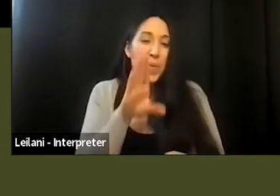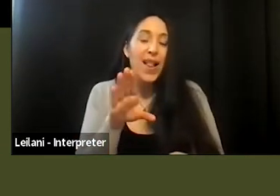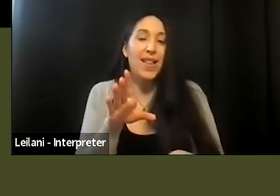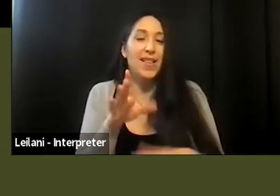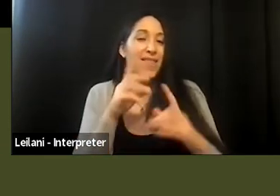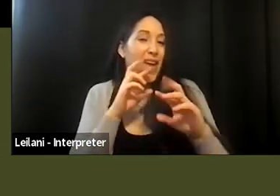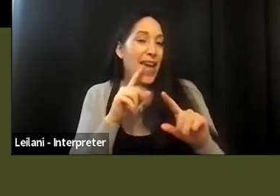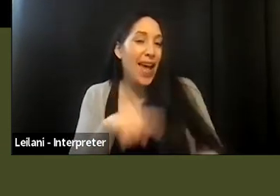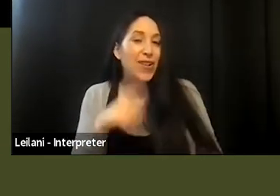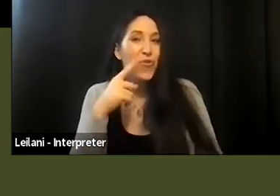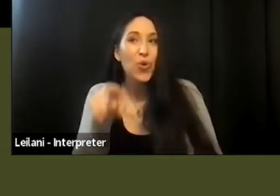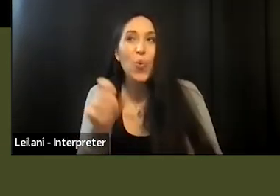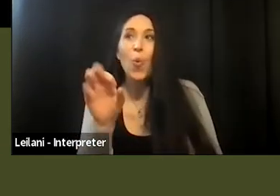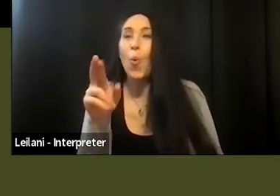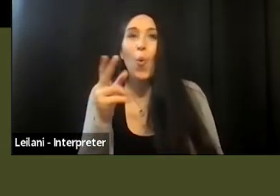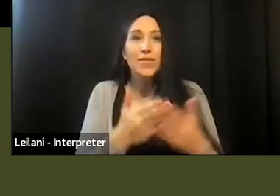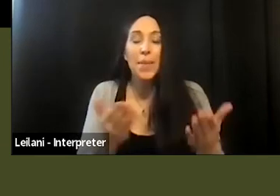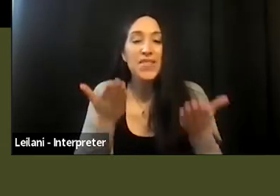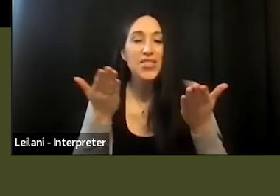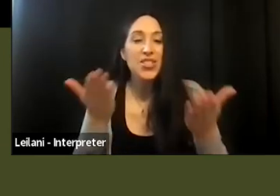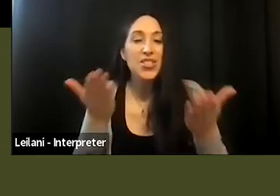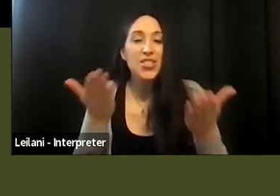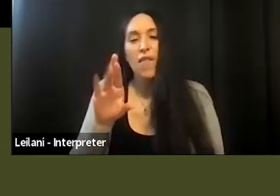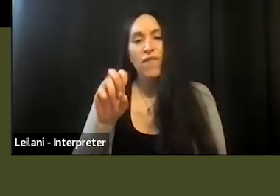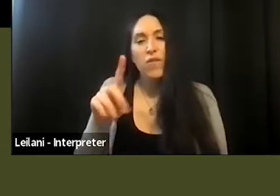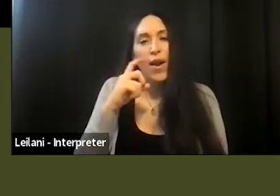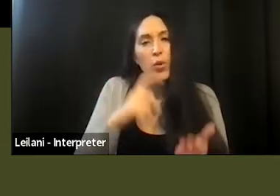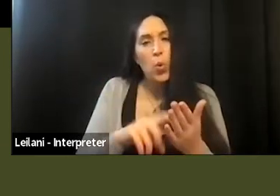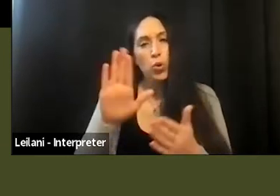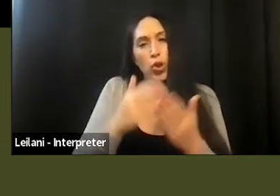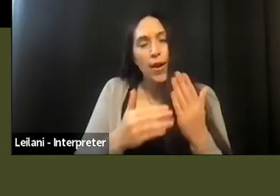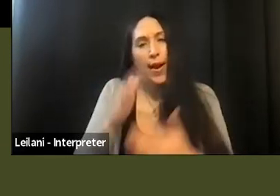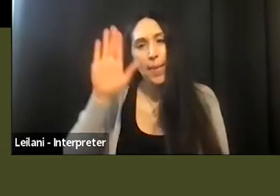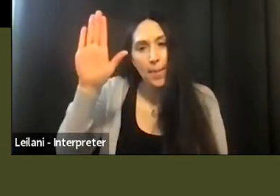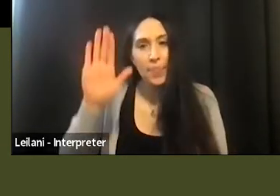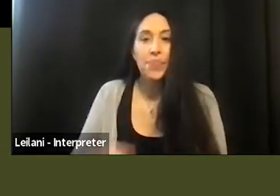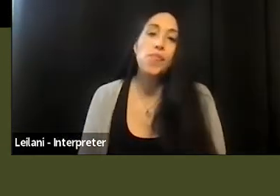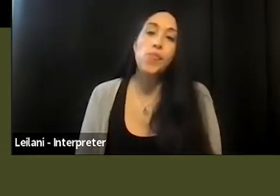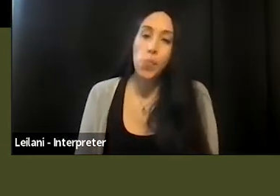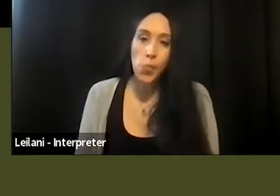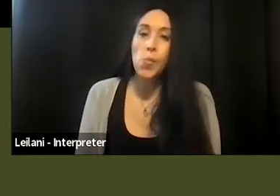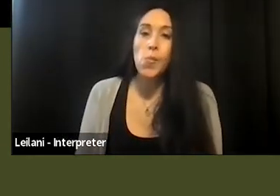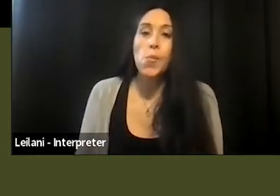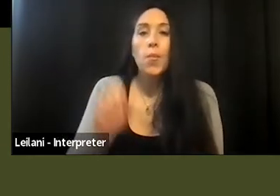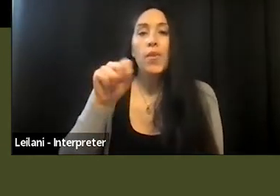or some suggestions. Fred, I saw your hand up also. [Fred] Yes. Thank you, Debbie. I forgot to add in my presentation.